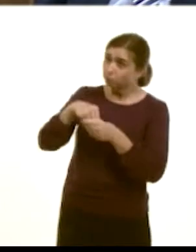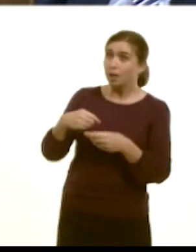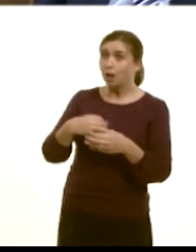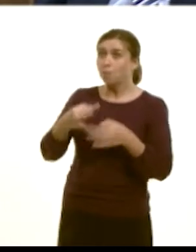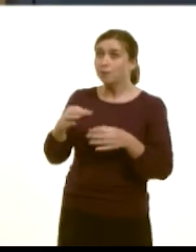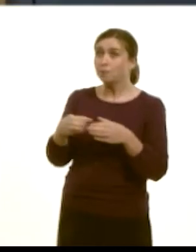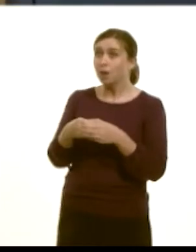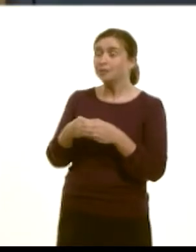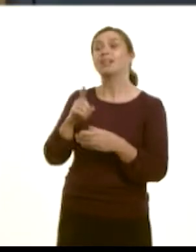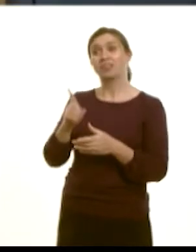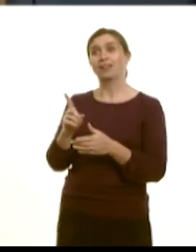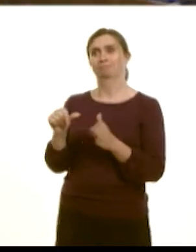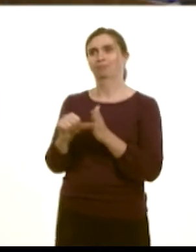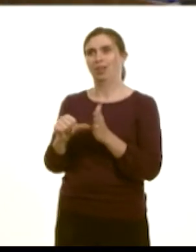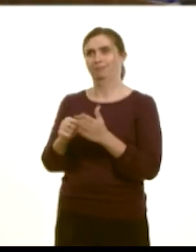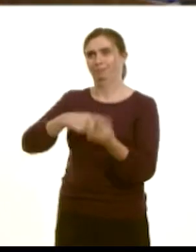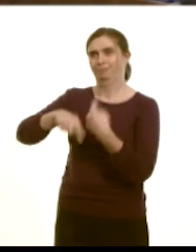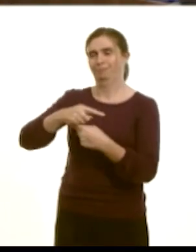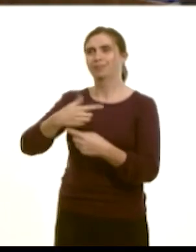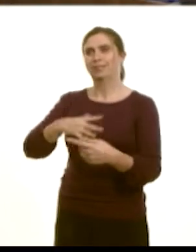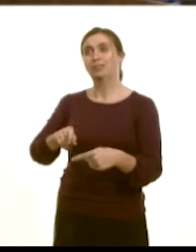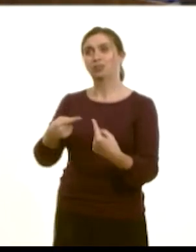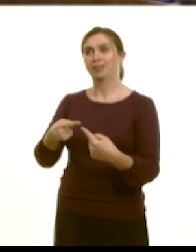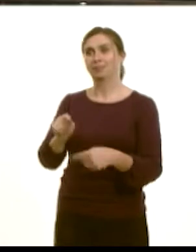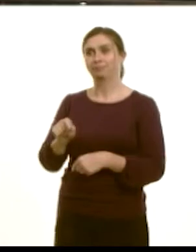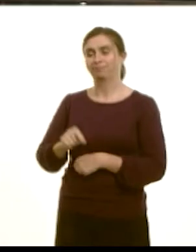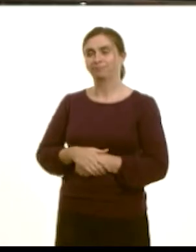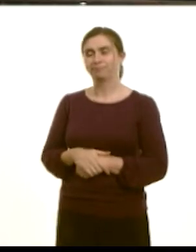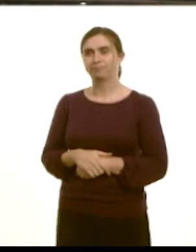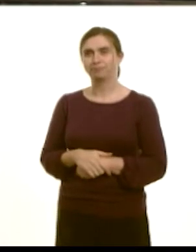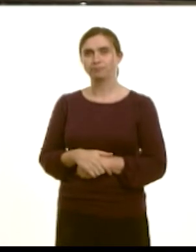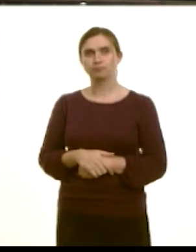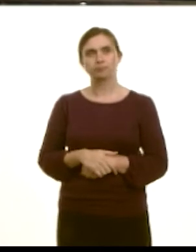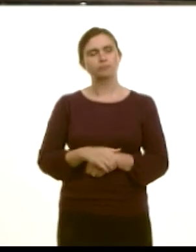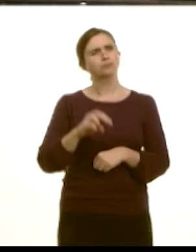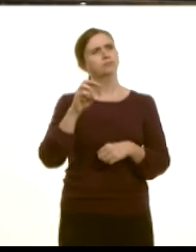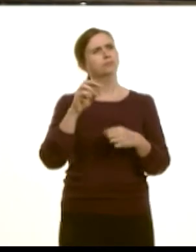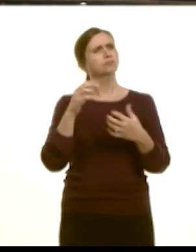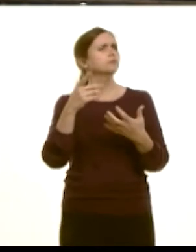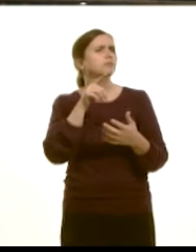That is a challenge for us all. Lindsay Whittle: What action is the Welsh Government taking to create an equitable distribution